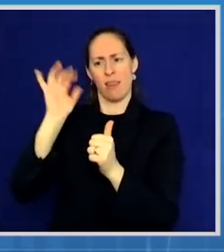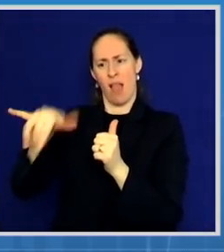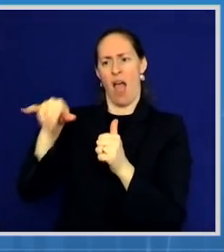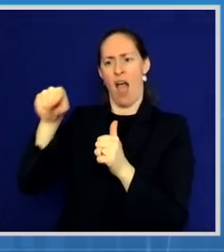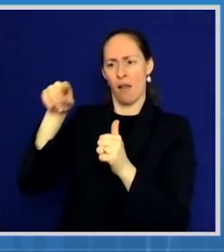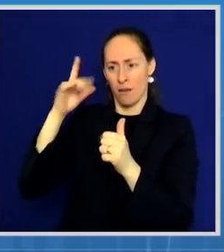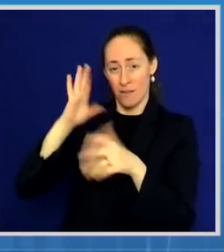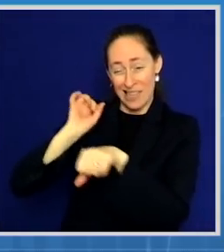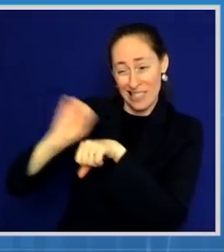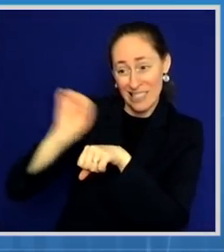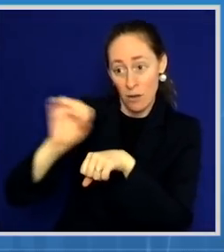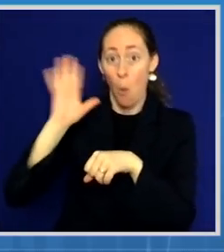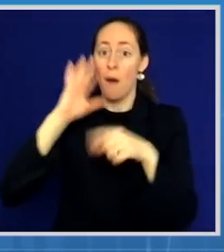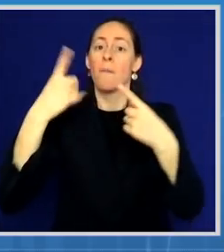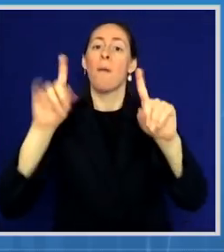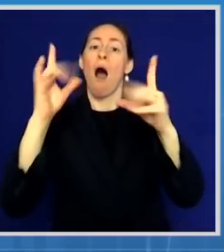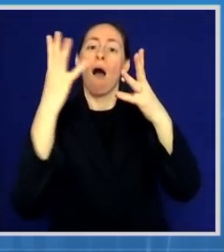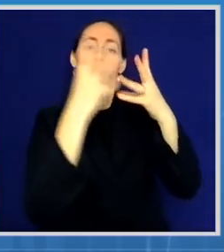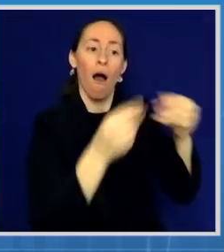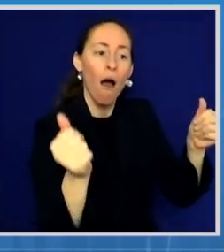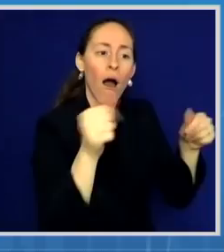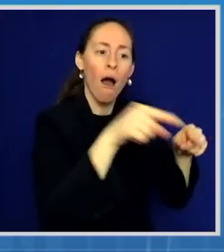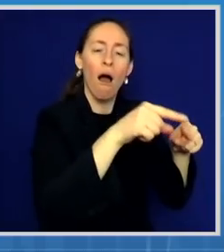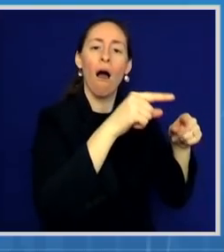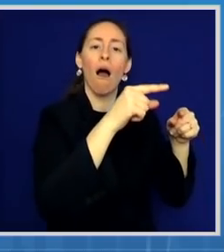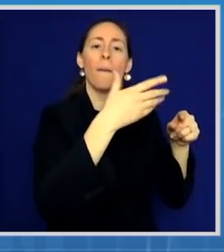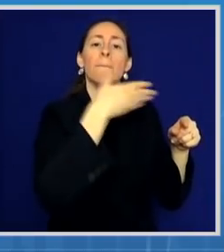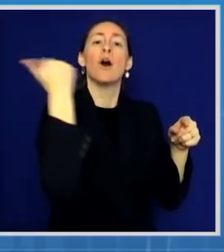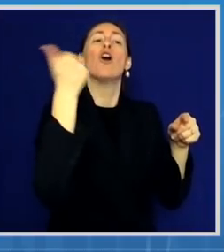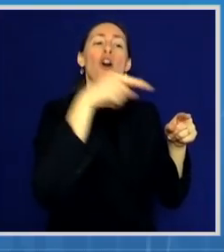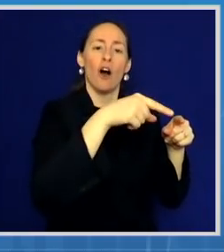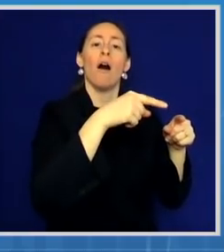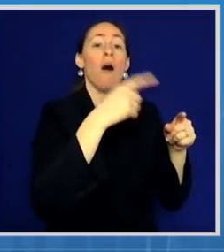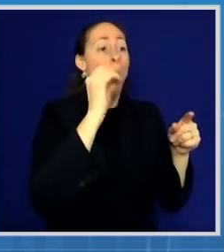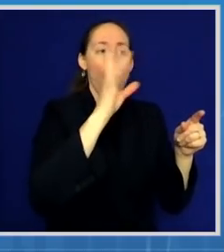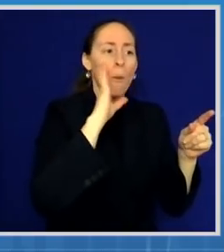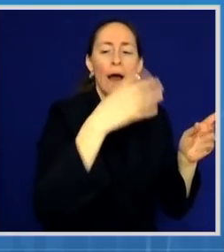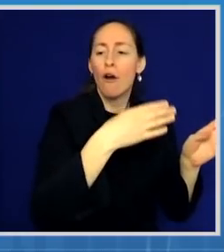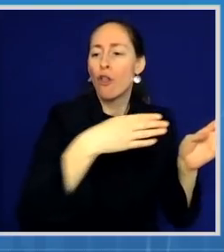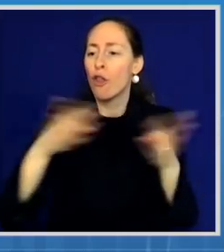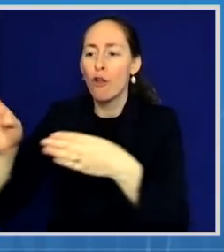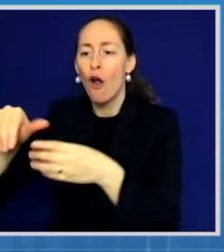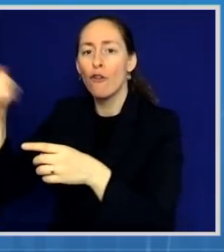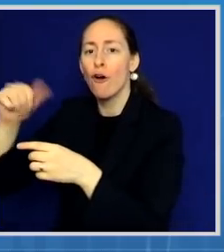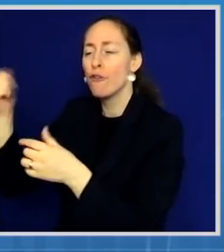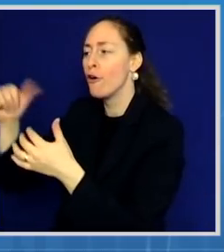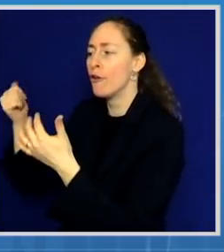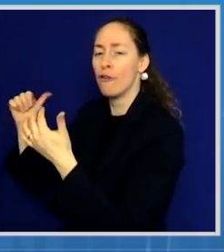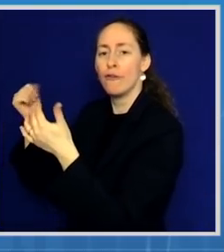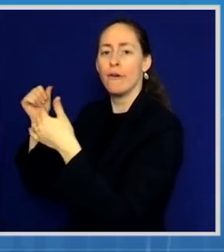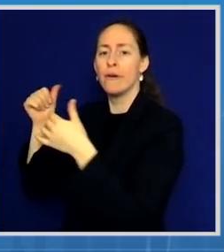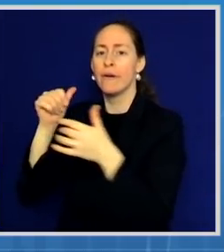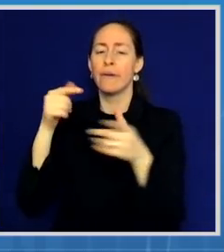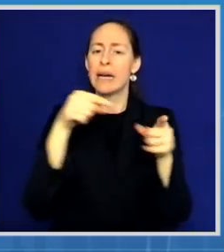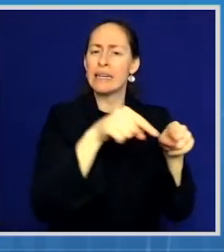and taking away from other work that's happening? Mr. Zients: Dr. Murthy, Combating misinformation is the core of the question? Dr. Murthy: Yeah.